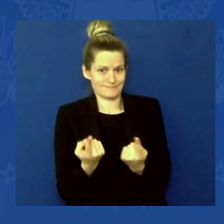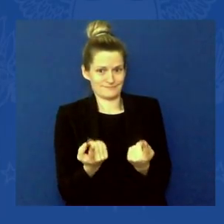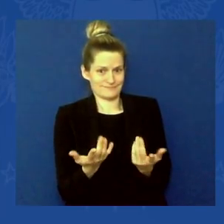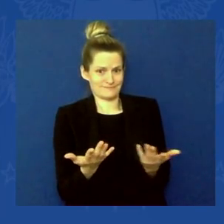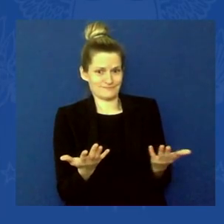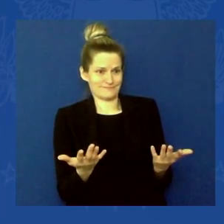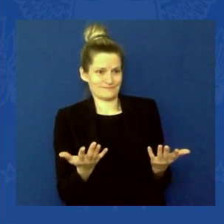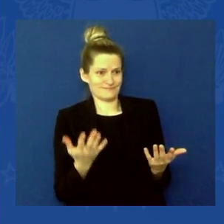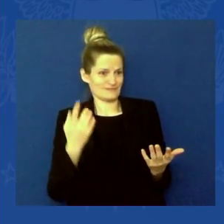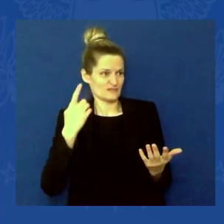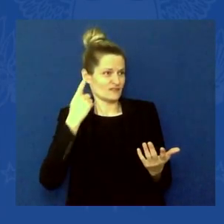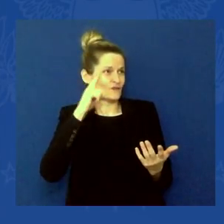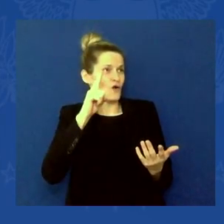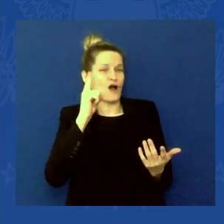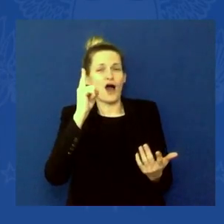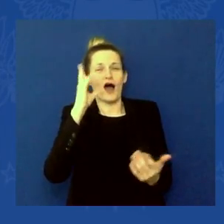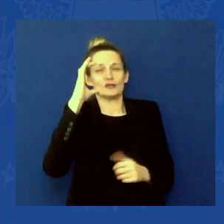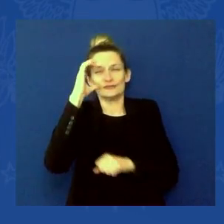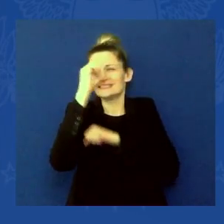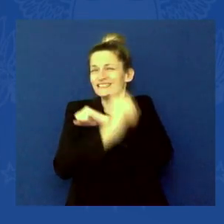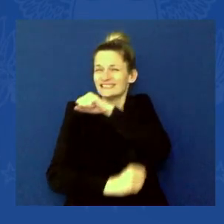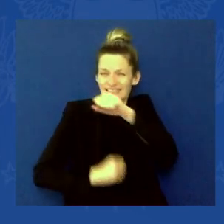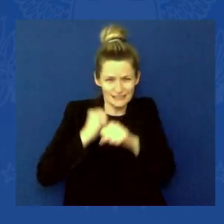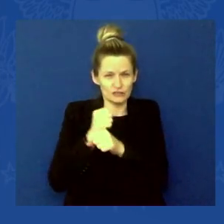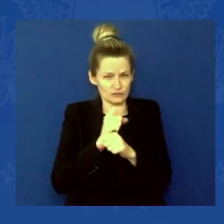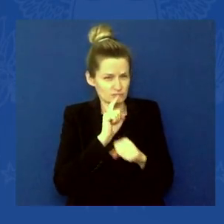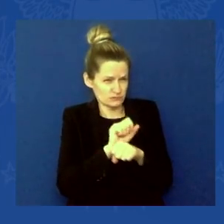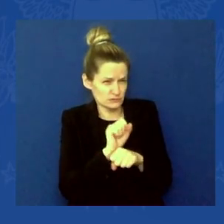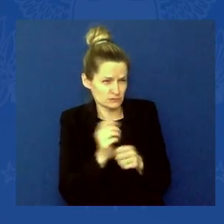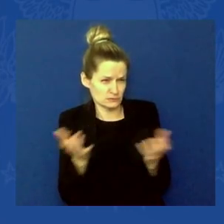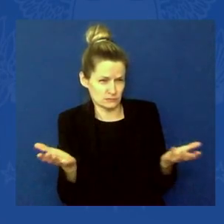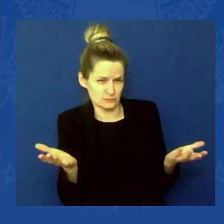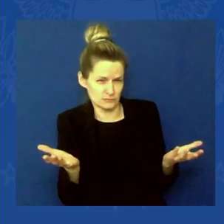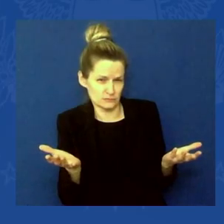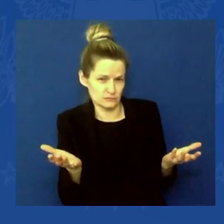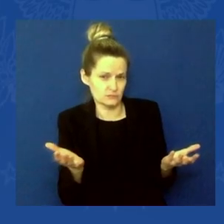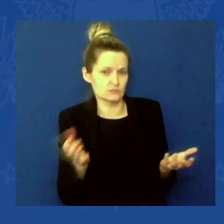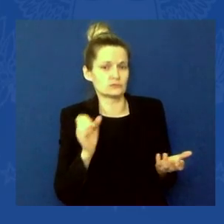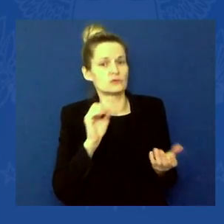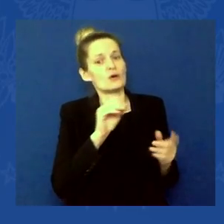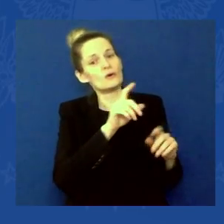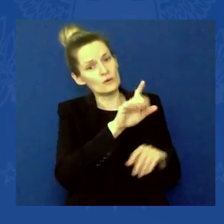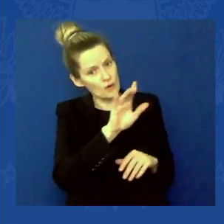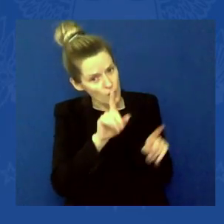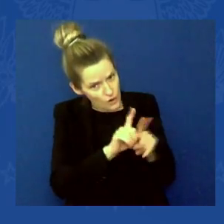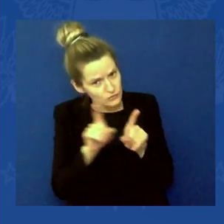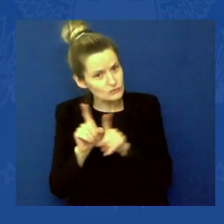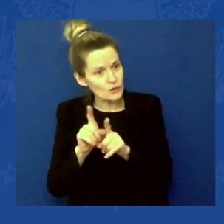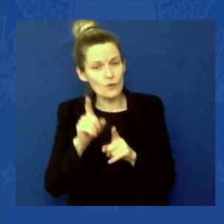And if it does, it's going to need everything from additional help, in terms of economic assistance,